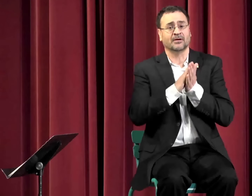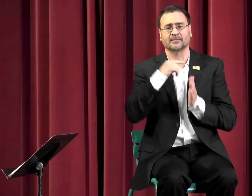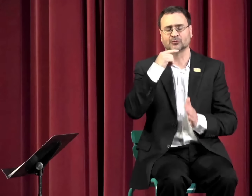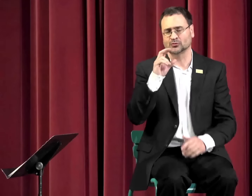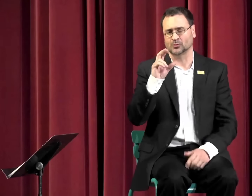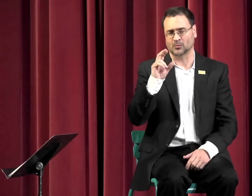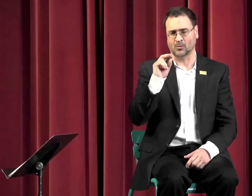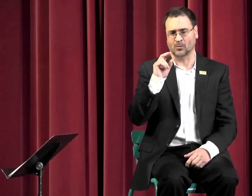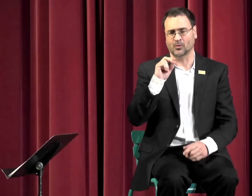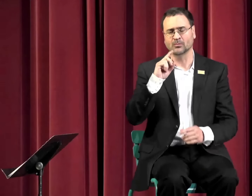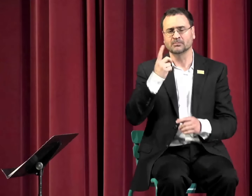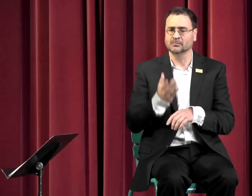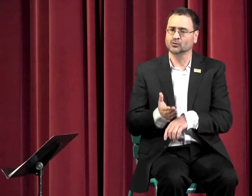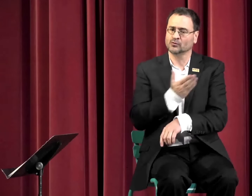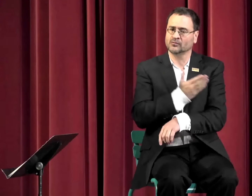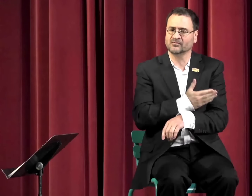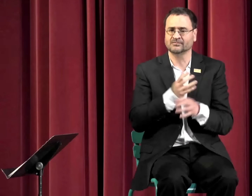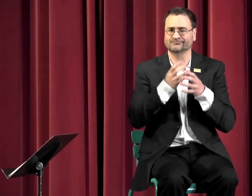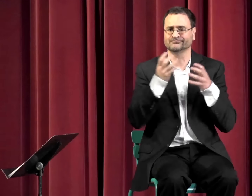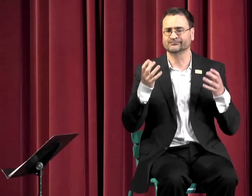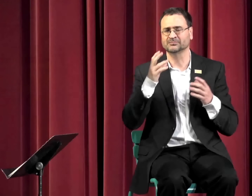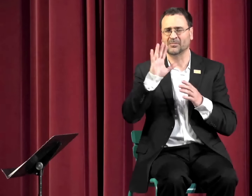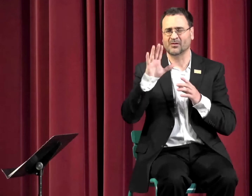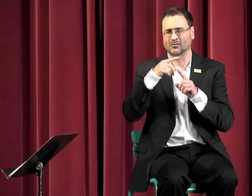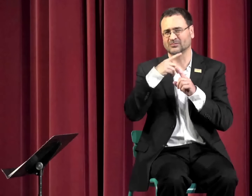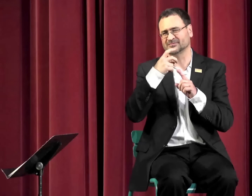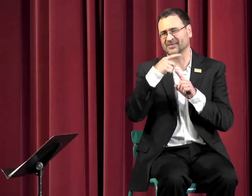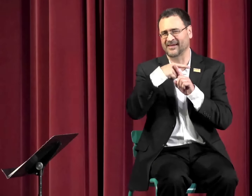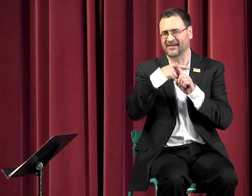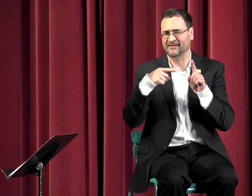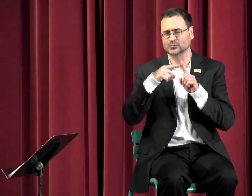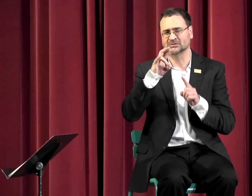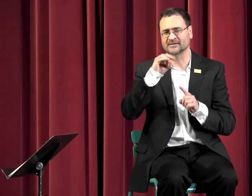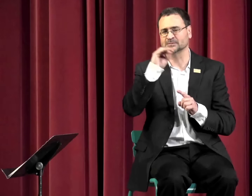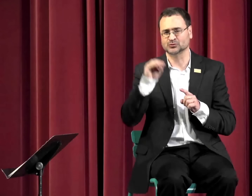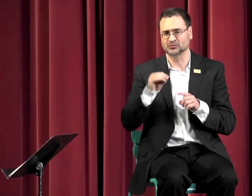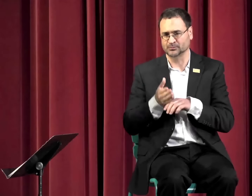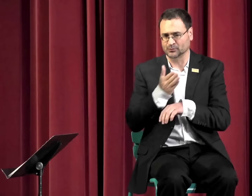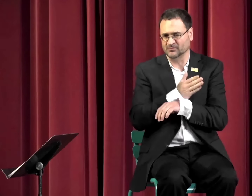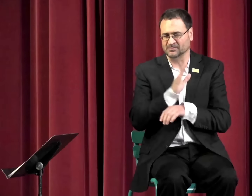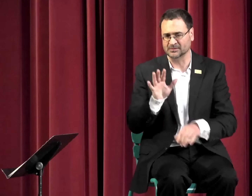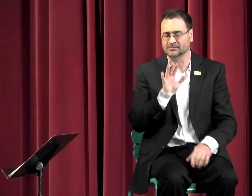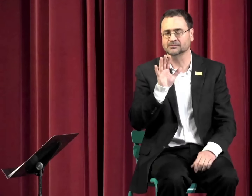They don't have 100% access to hearing. They got about 50% or so